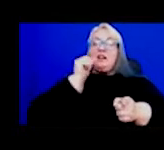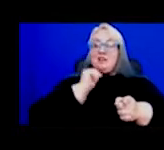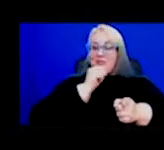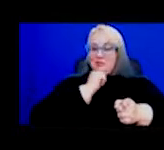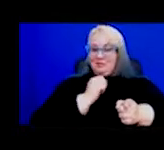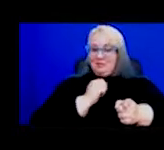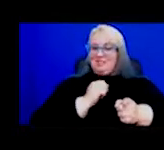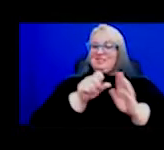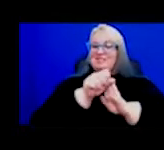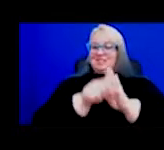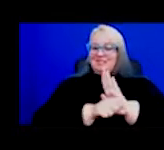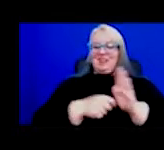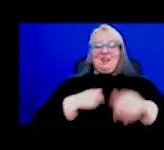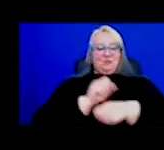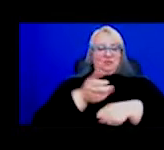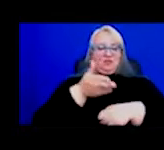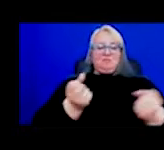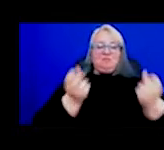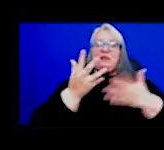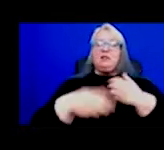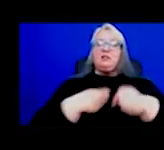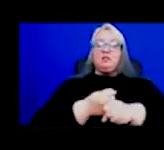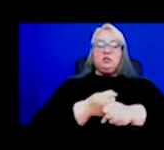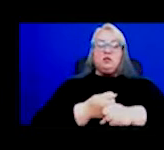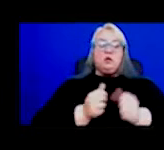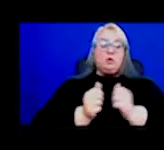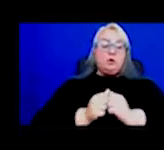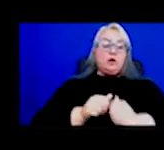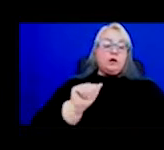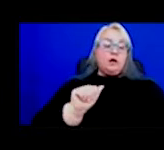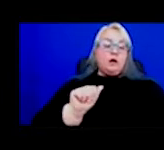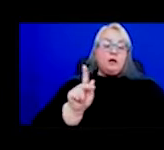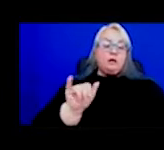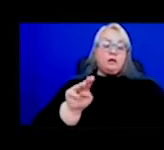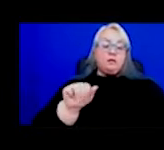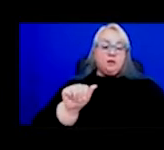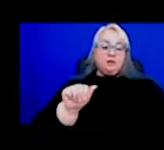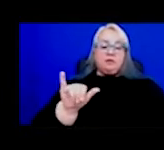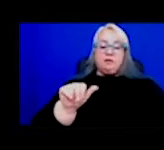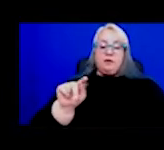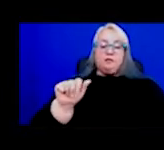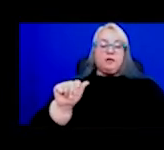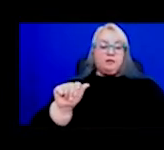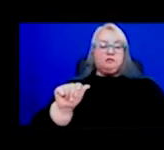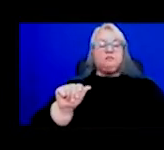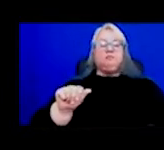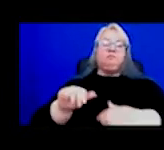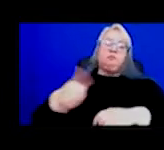primarily with the Akimalatam people the Pima Indians in both Salt River and Gila River and